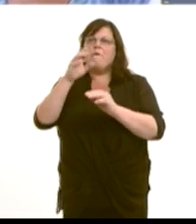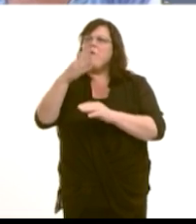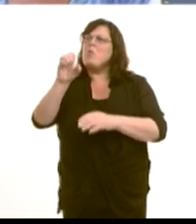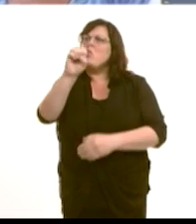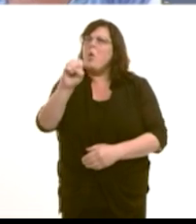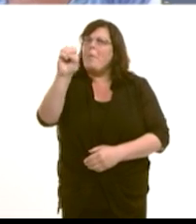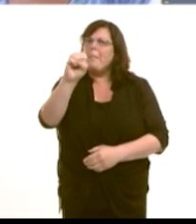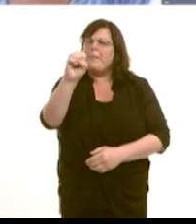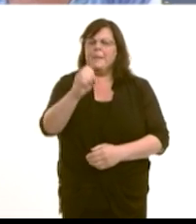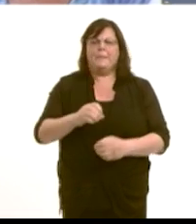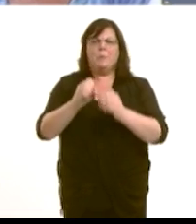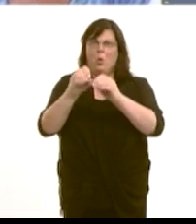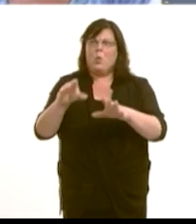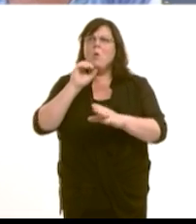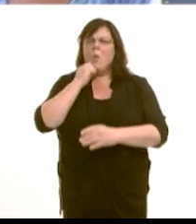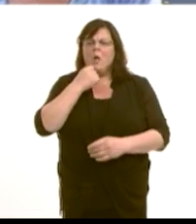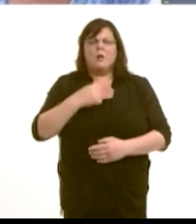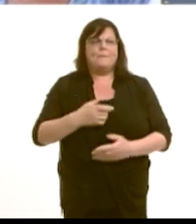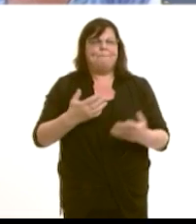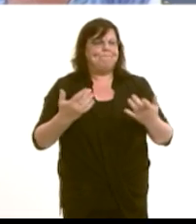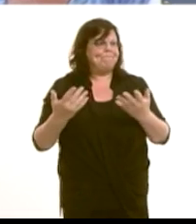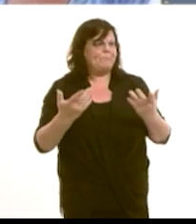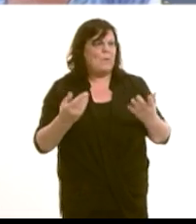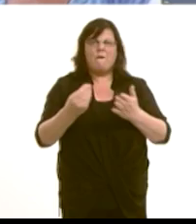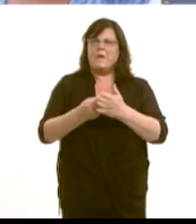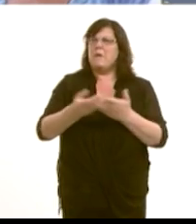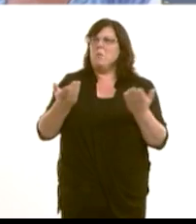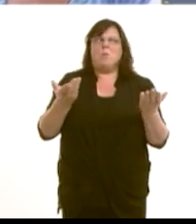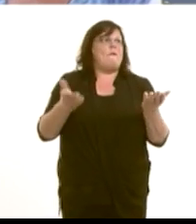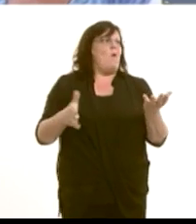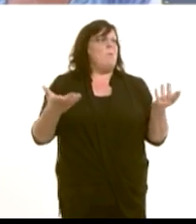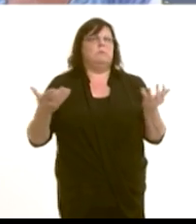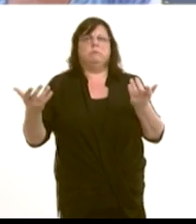If and when that funding doesnít materialise, the young people who are most affected will